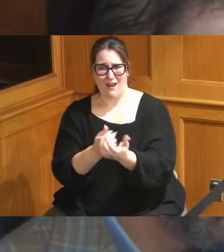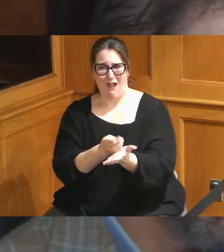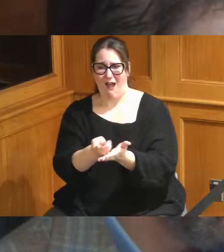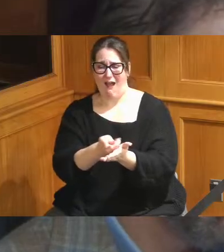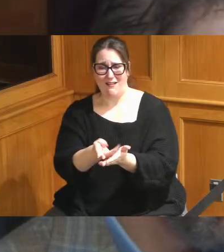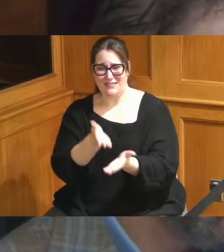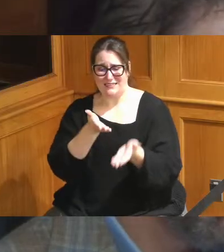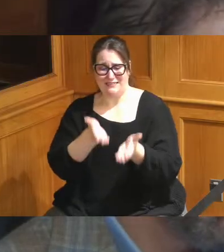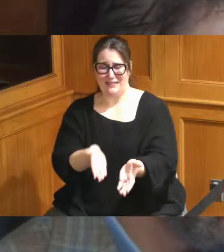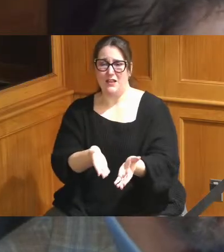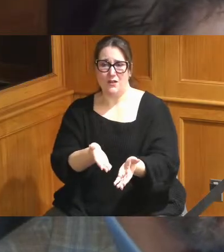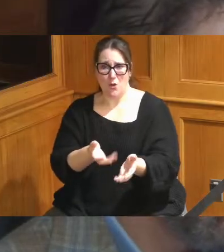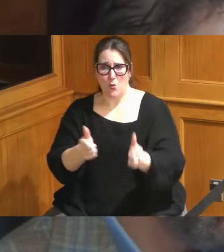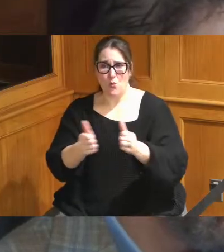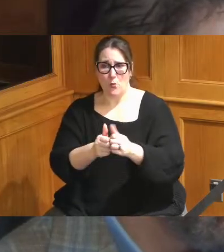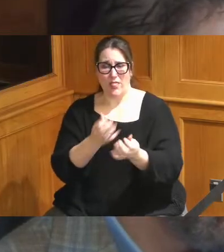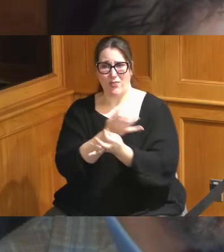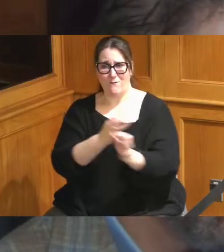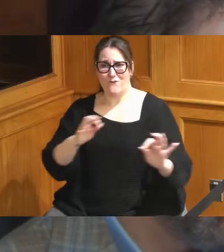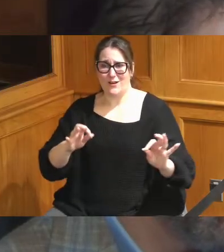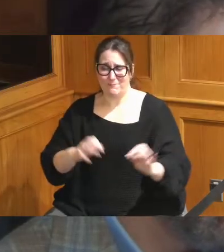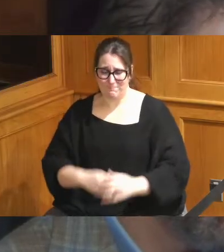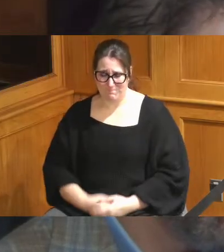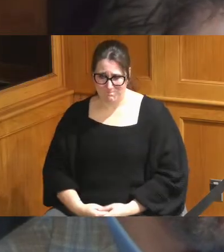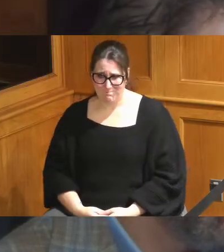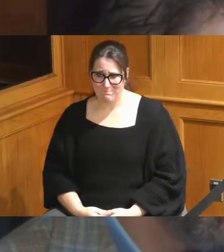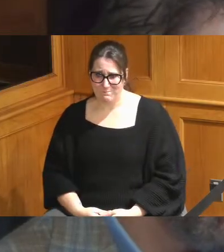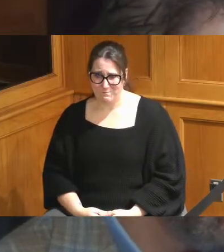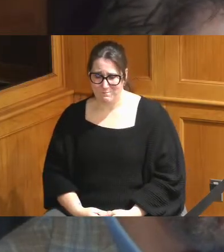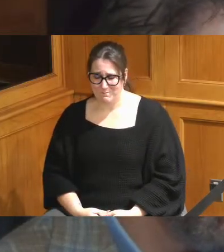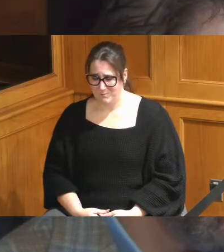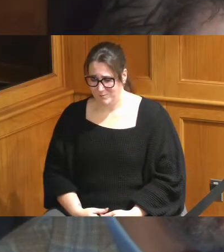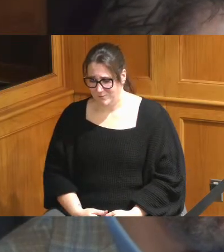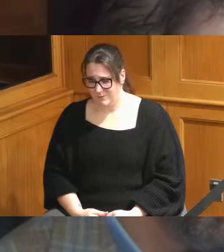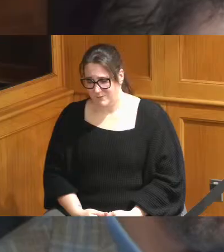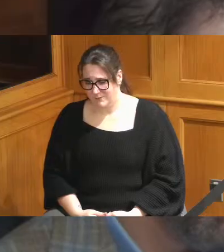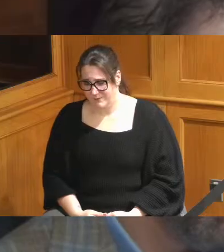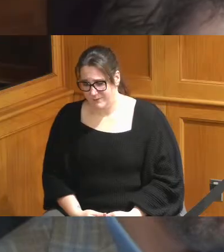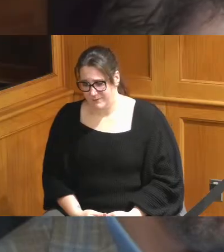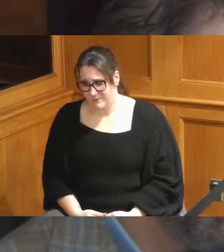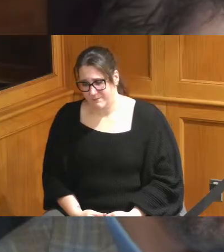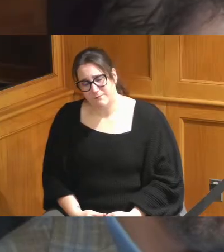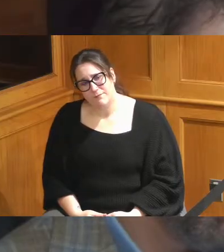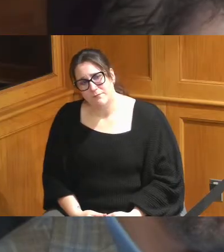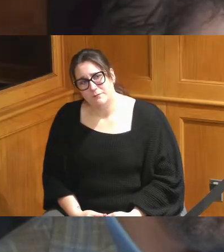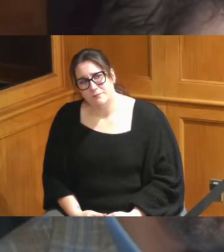of freedom. The next thing that I wanted to say, but if you have nobody sitting on there,